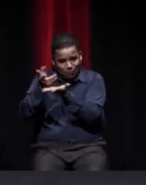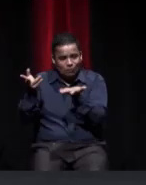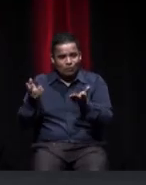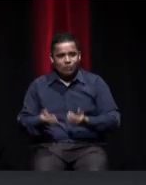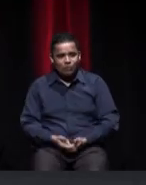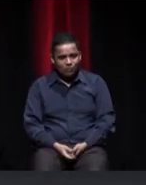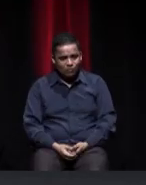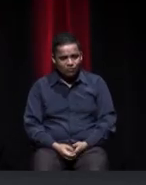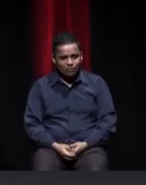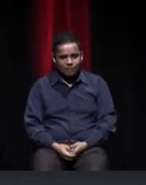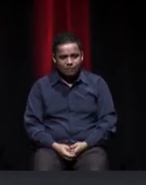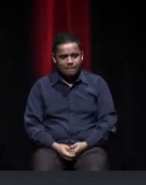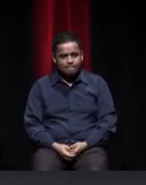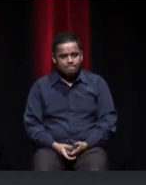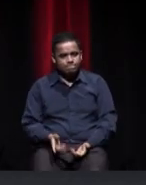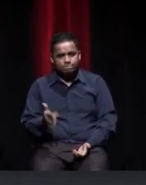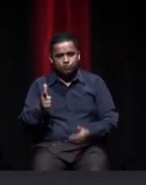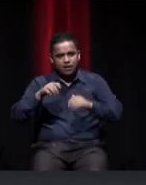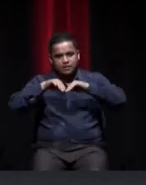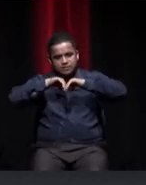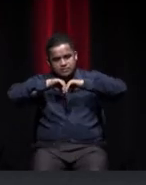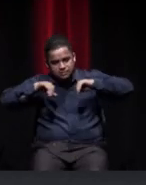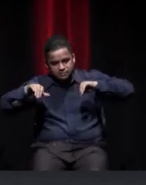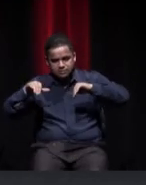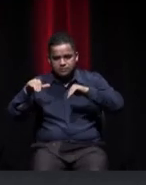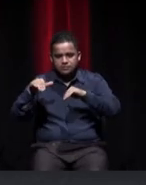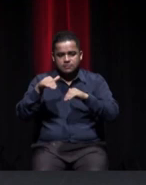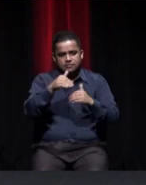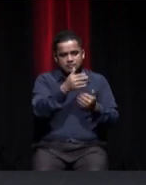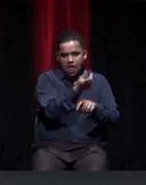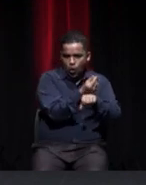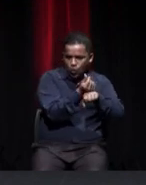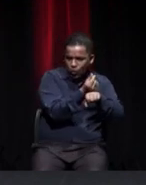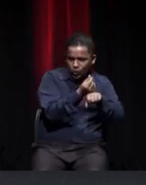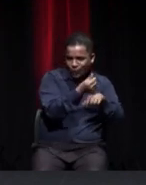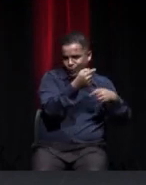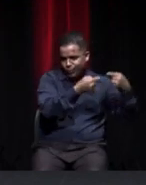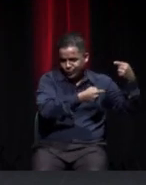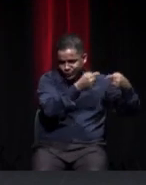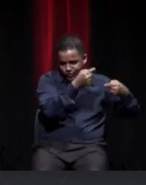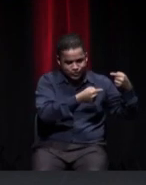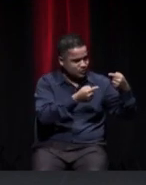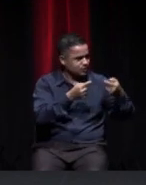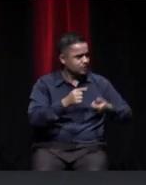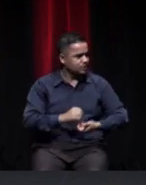No separation between economy and politics... that's over .